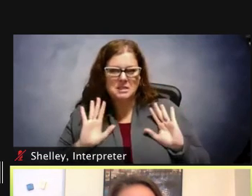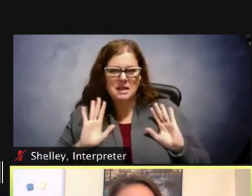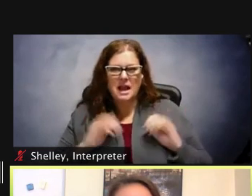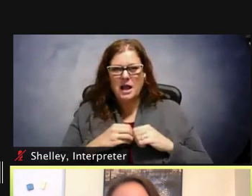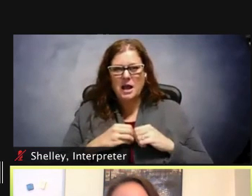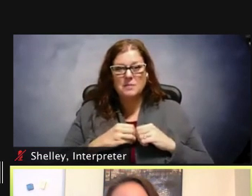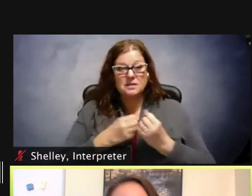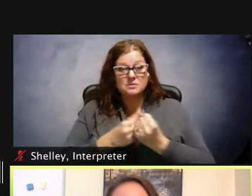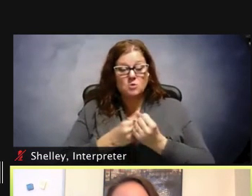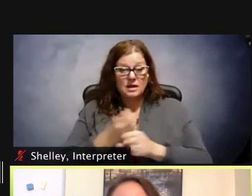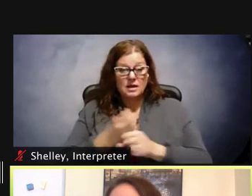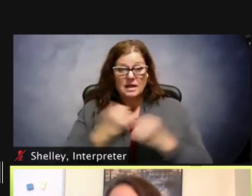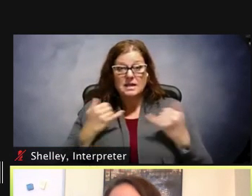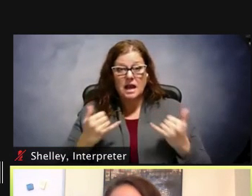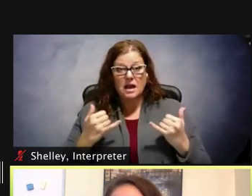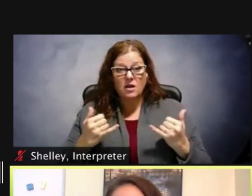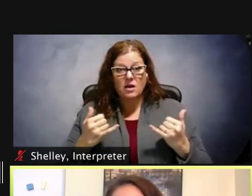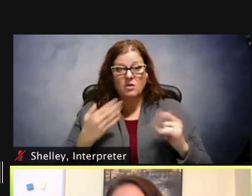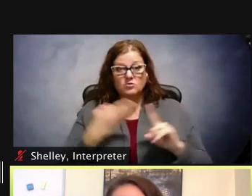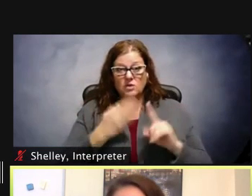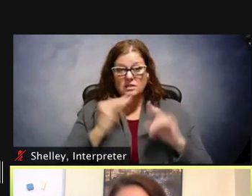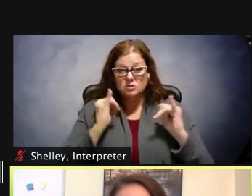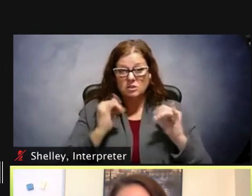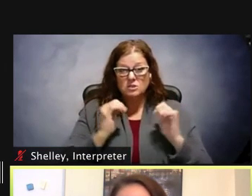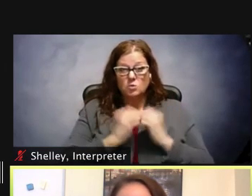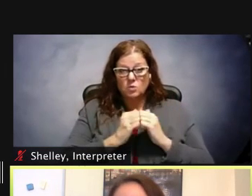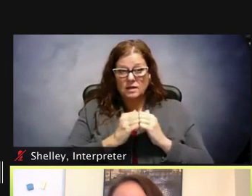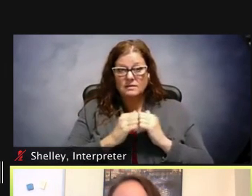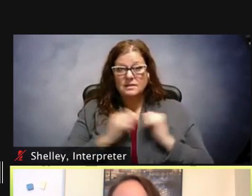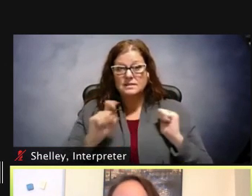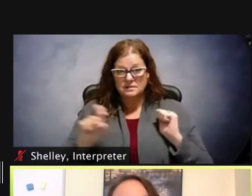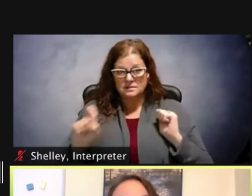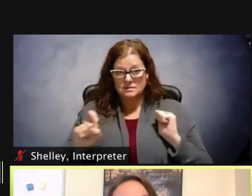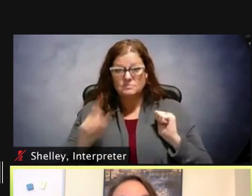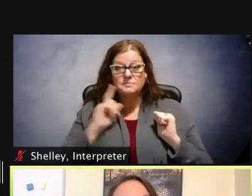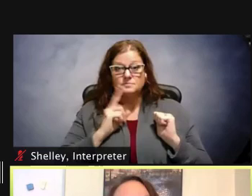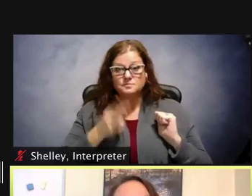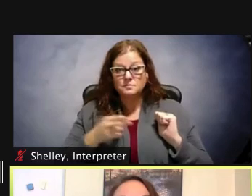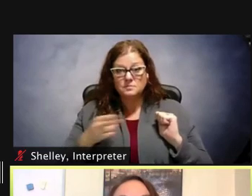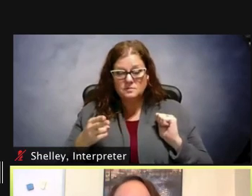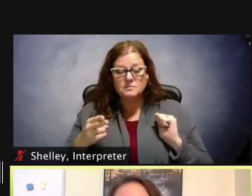he's getting now are direct instruction with me, teacher of the deaf and hard of hearing. He gets